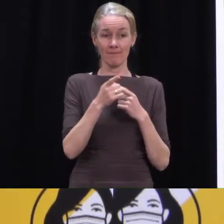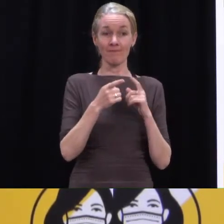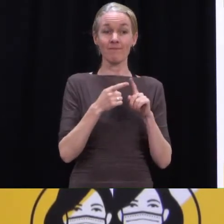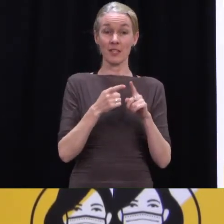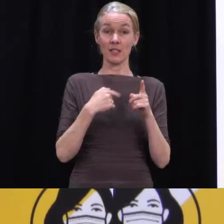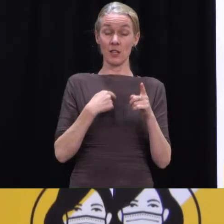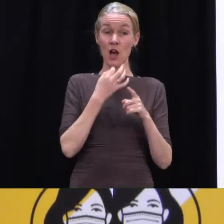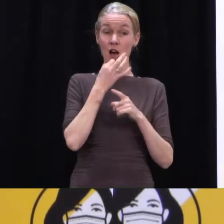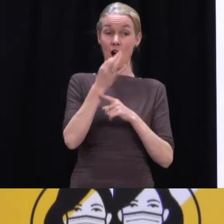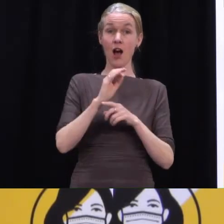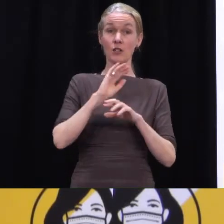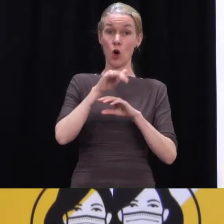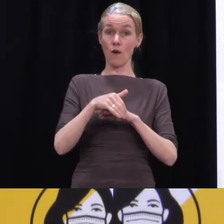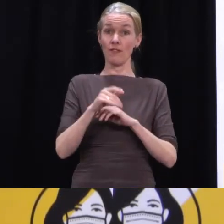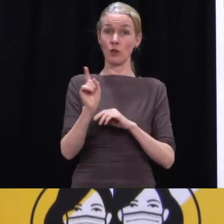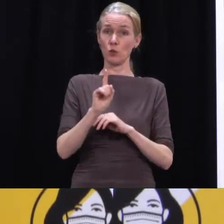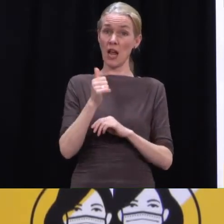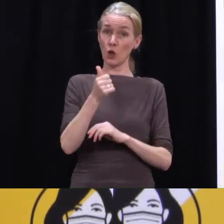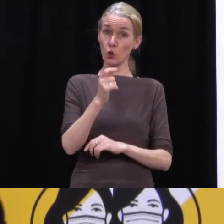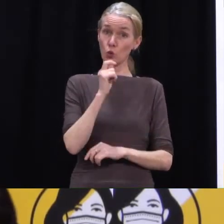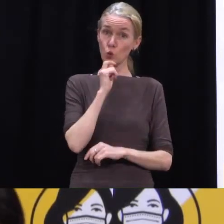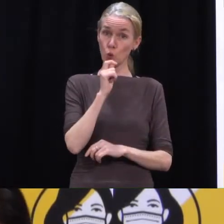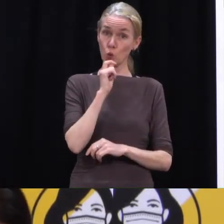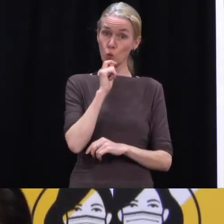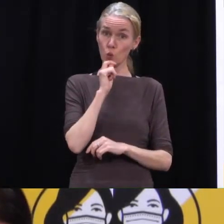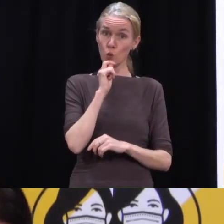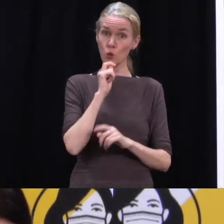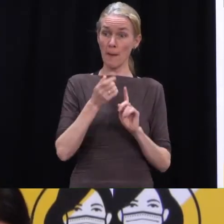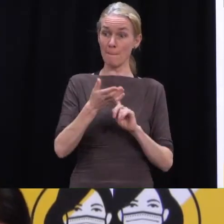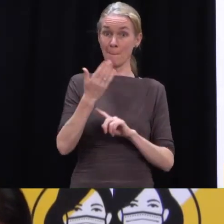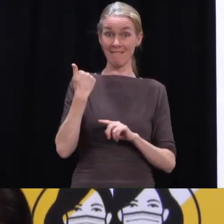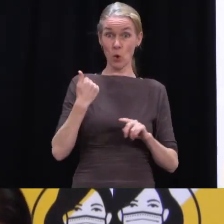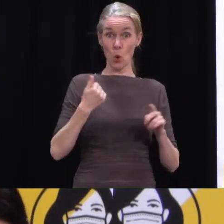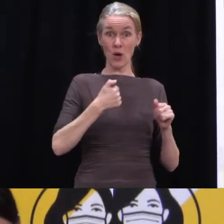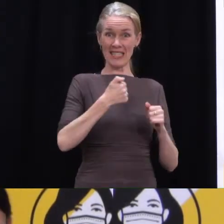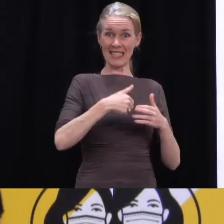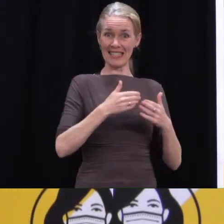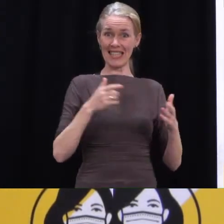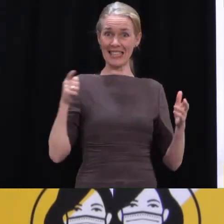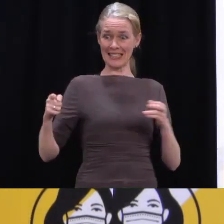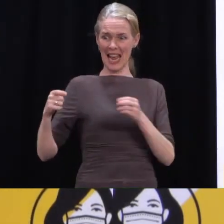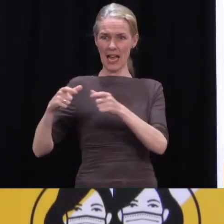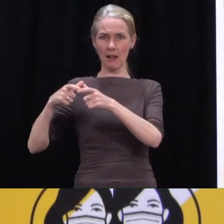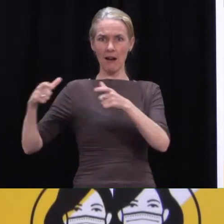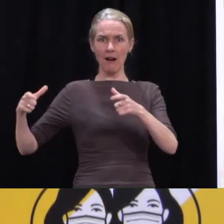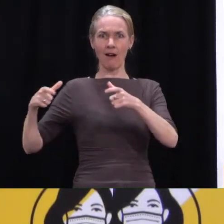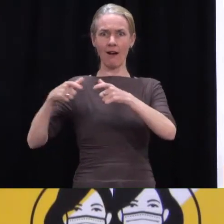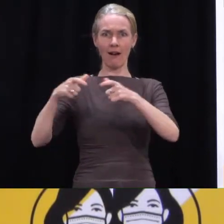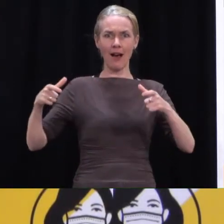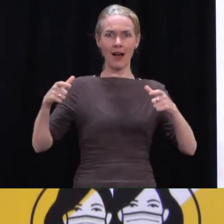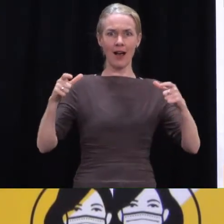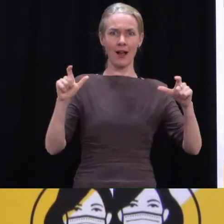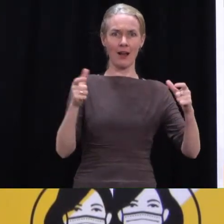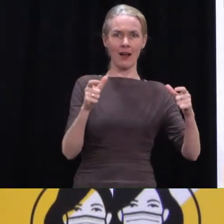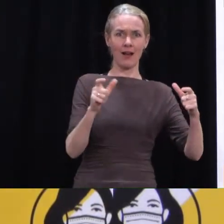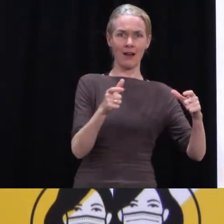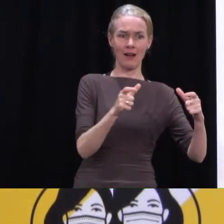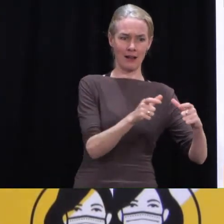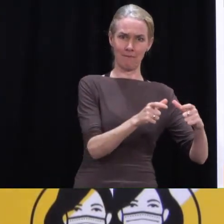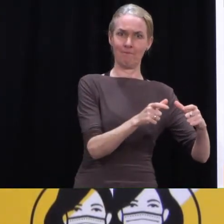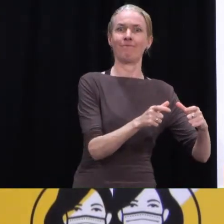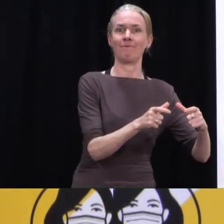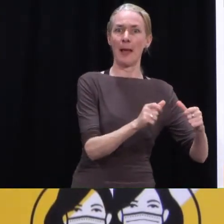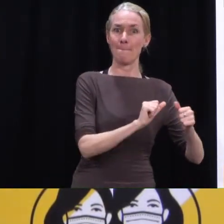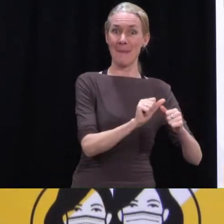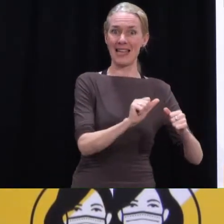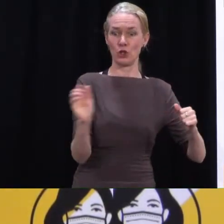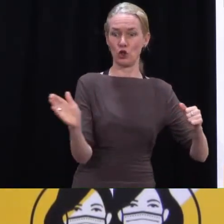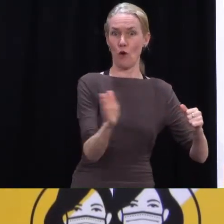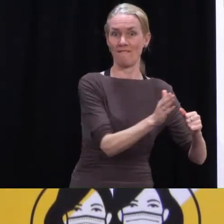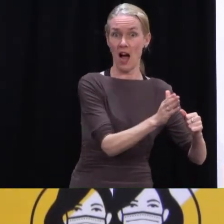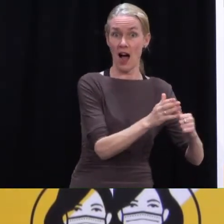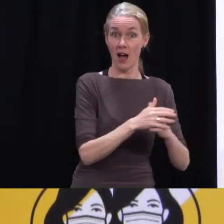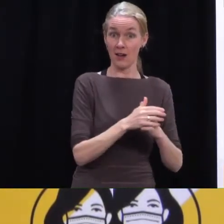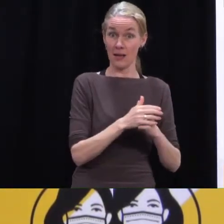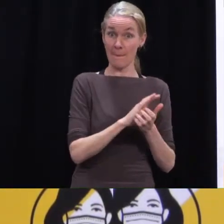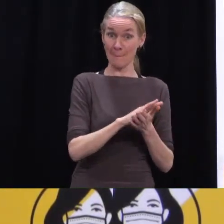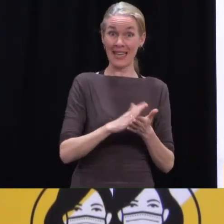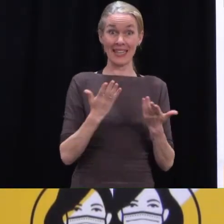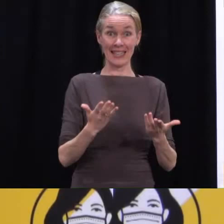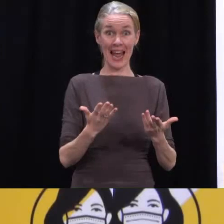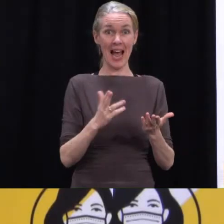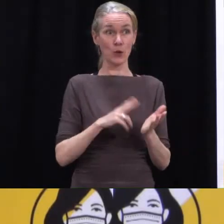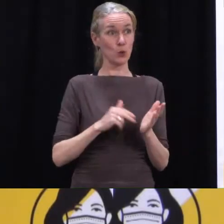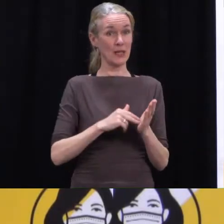self- identify whether they've